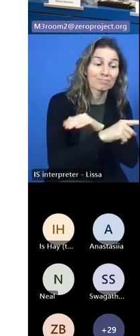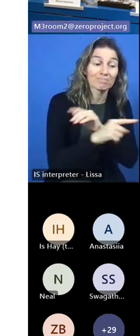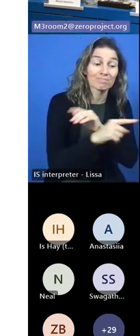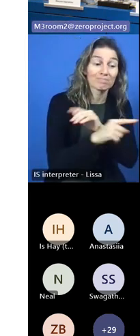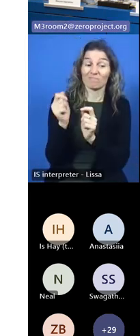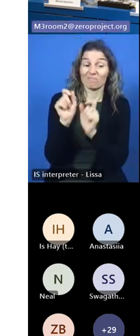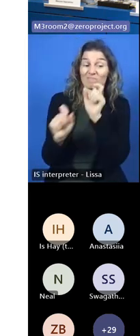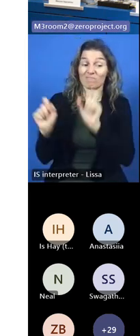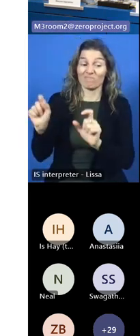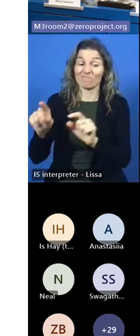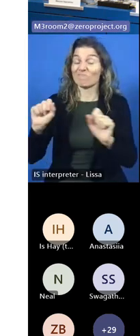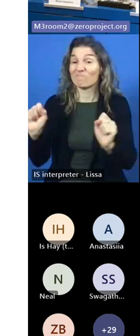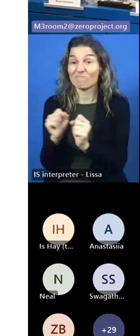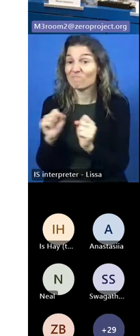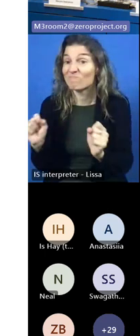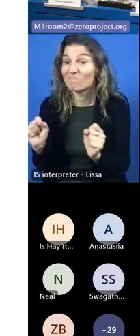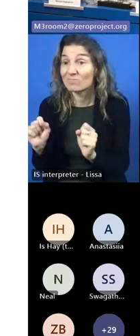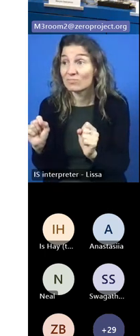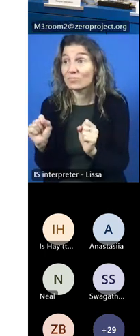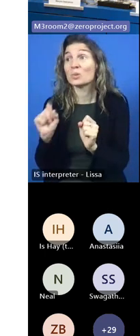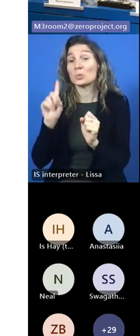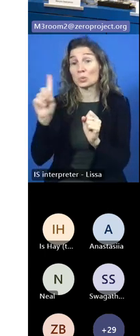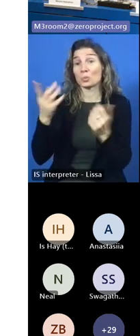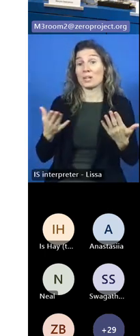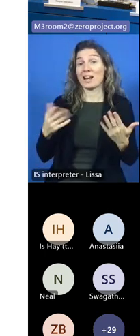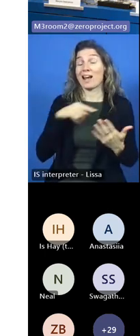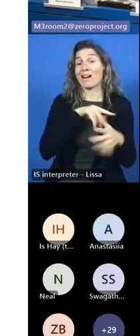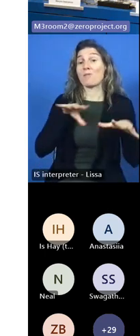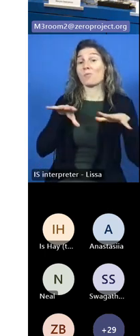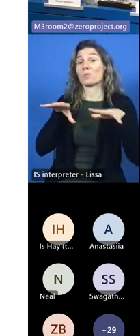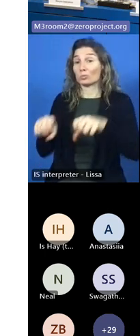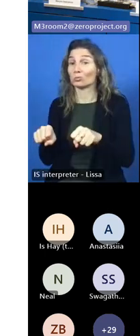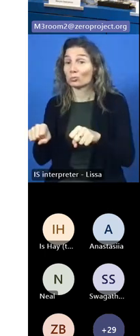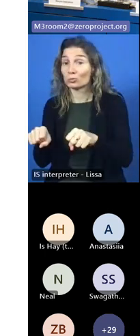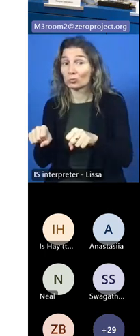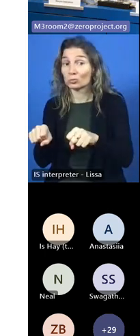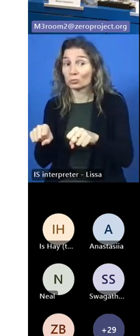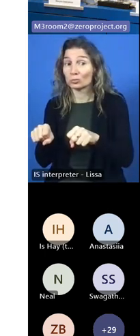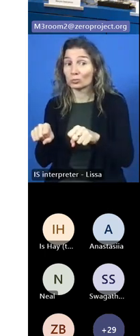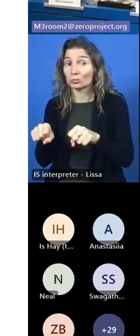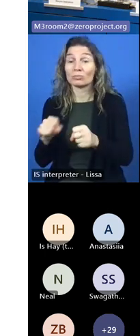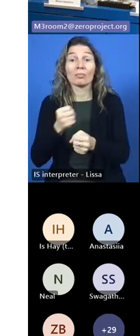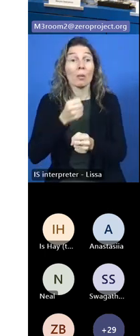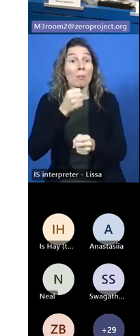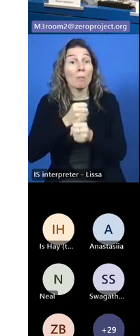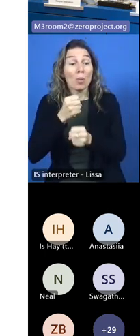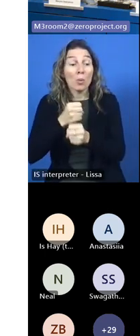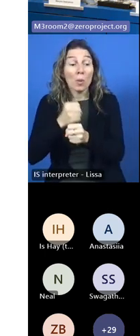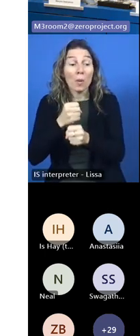is why they happen to be in occupation. The employment issues… they have become even more